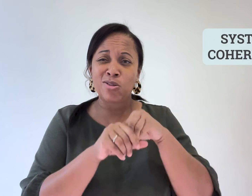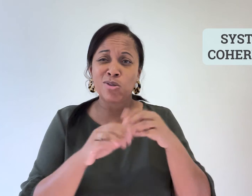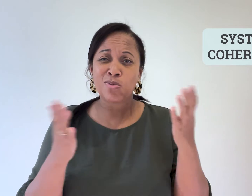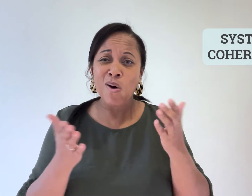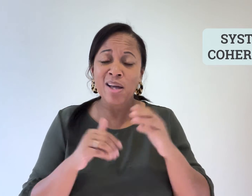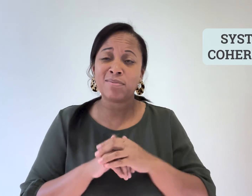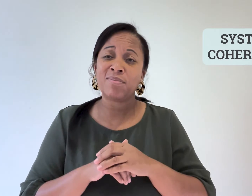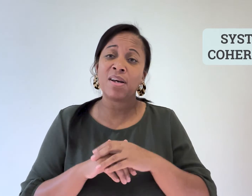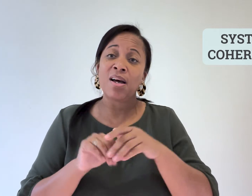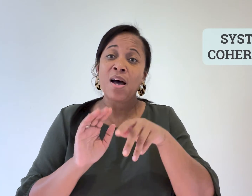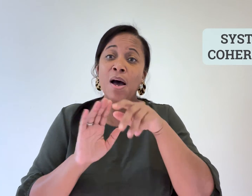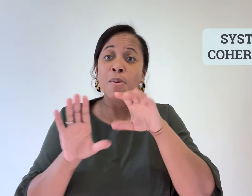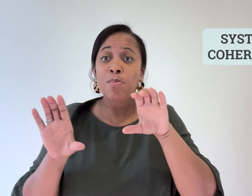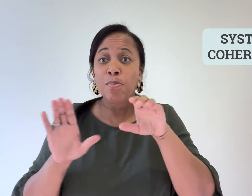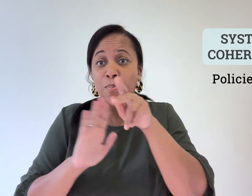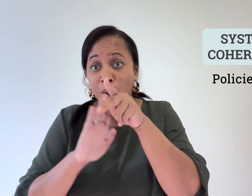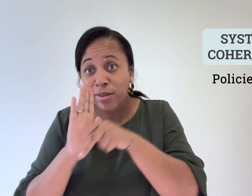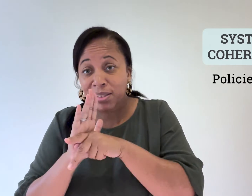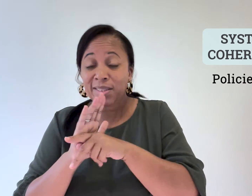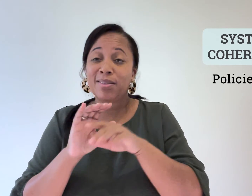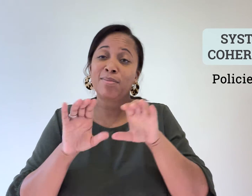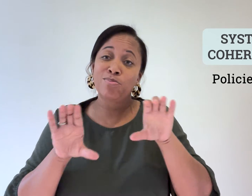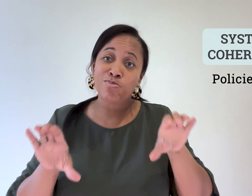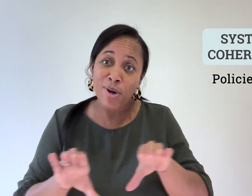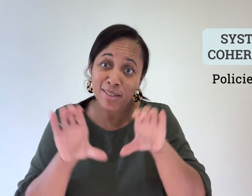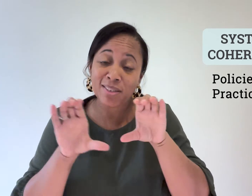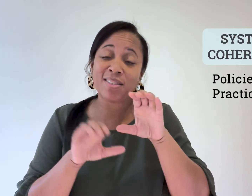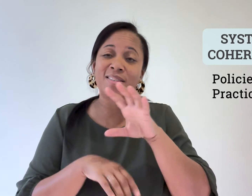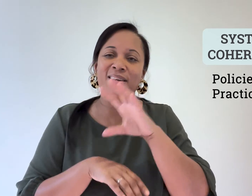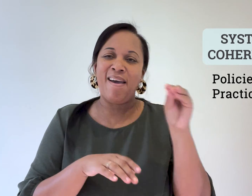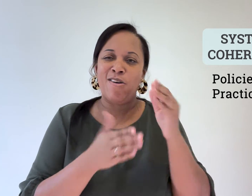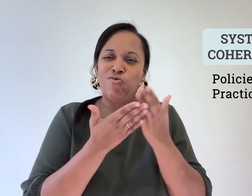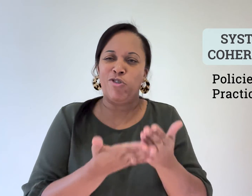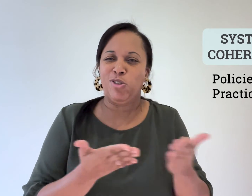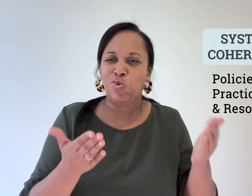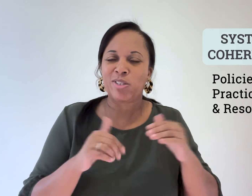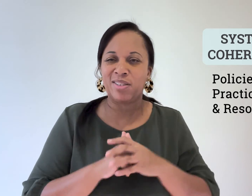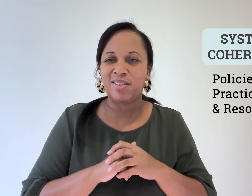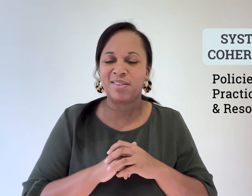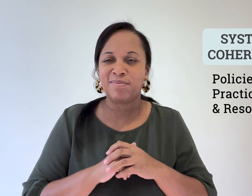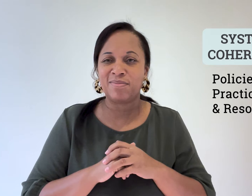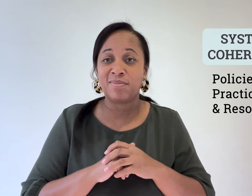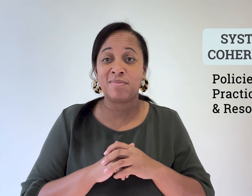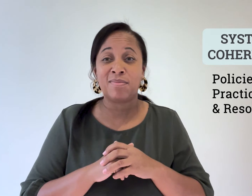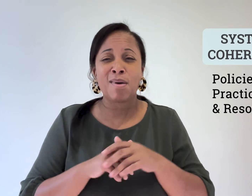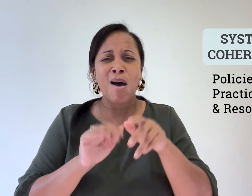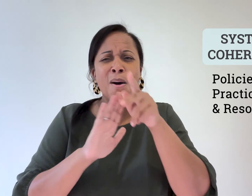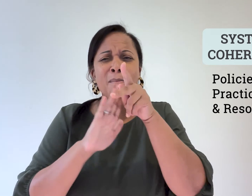This includes policies, practices, and resources.